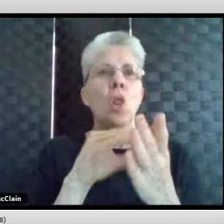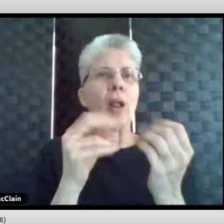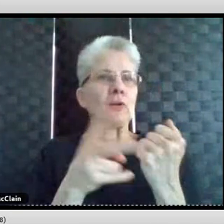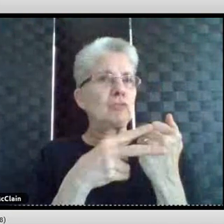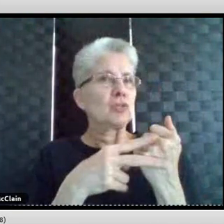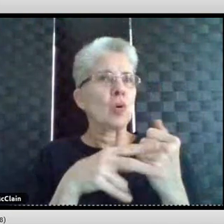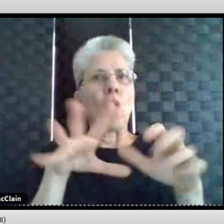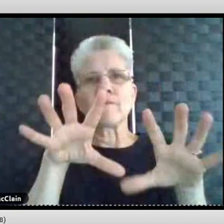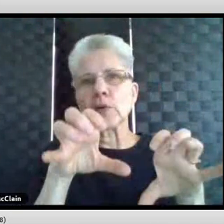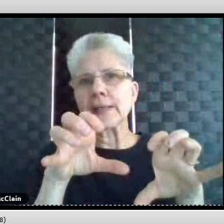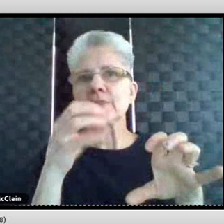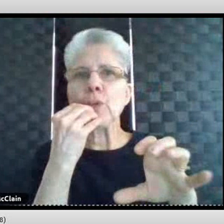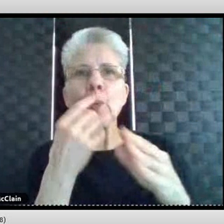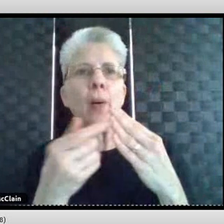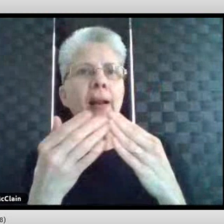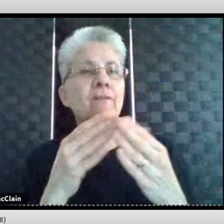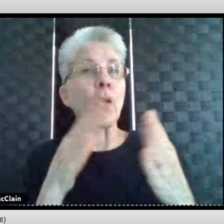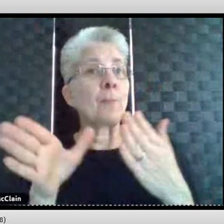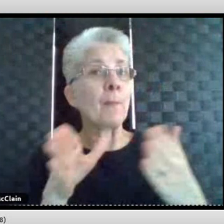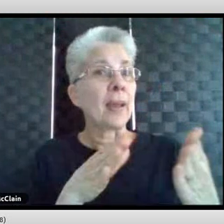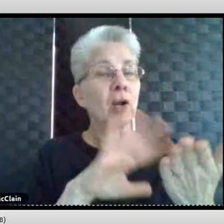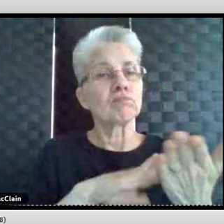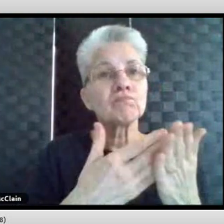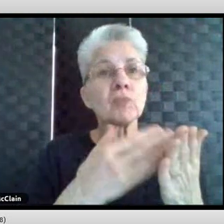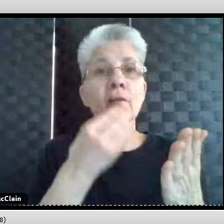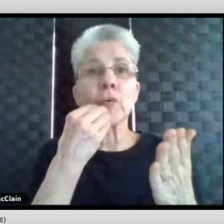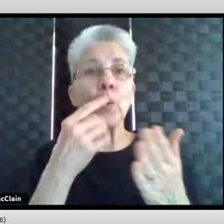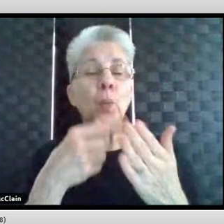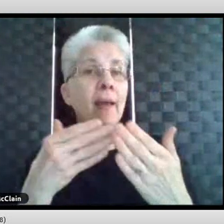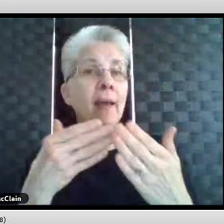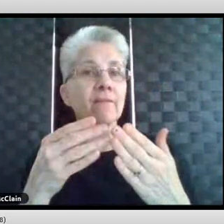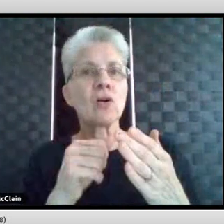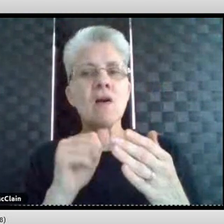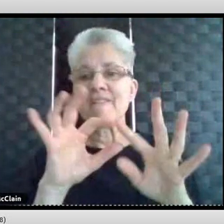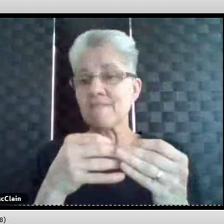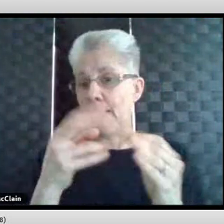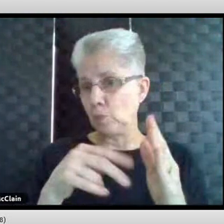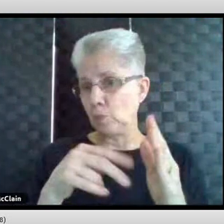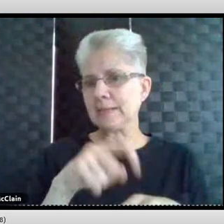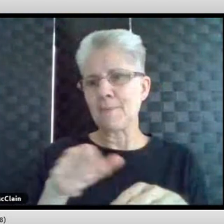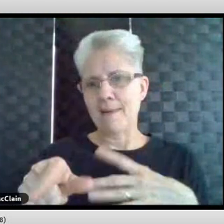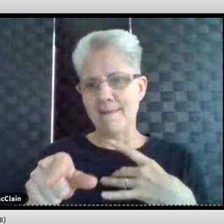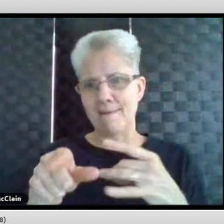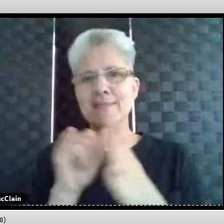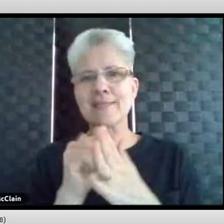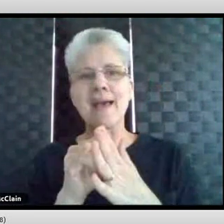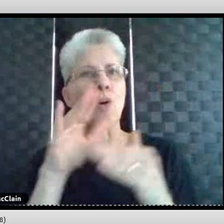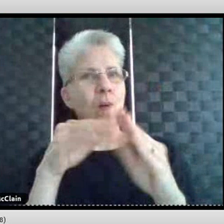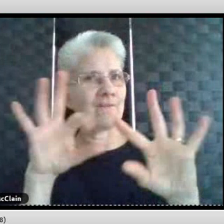freeze it or whatever, prepare their food, all those things. "Family reading time." I love that -- the whole family.